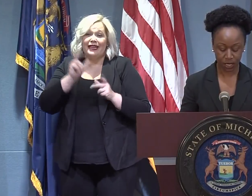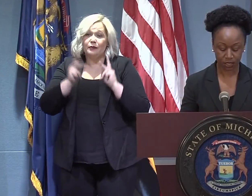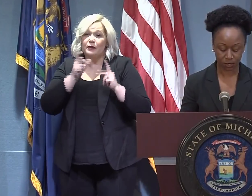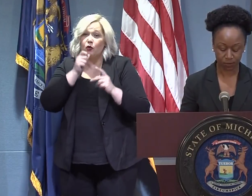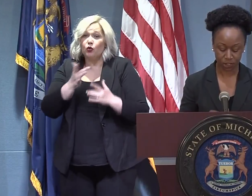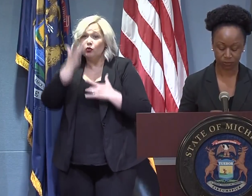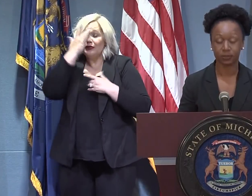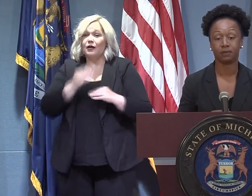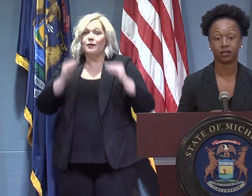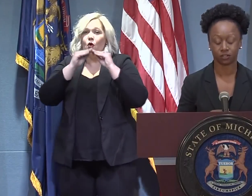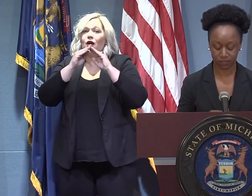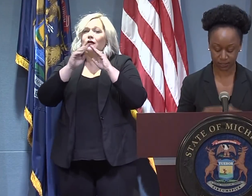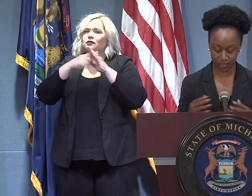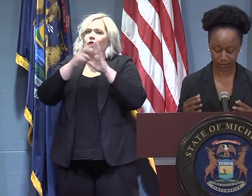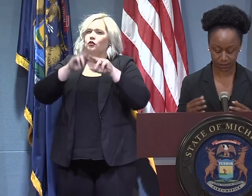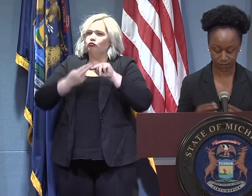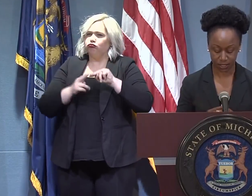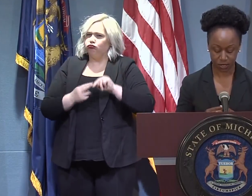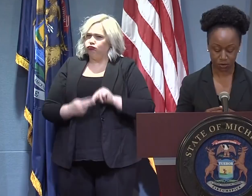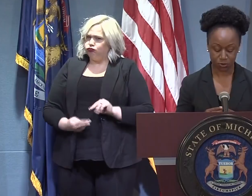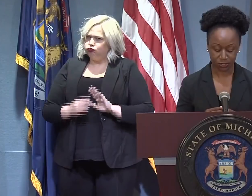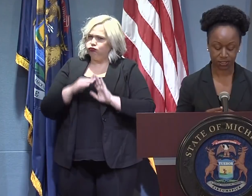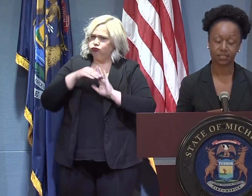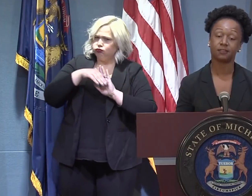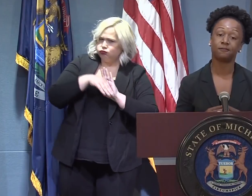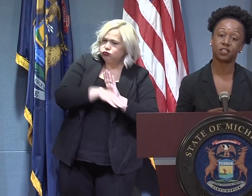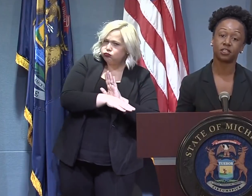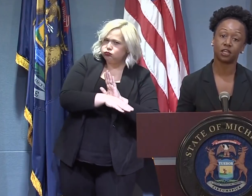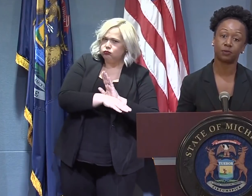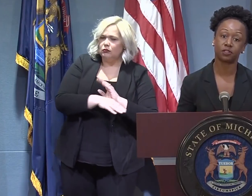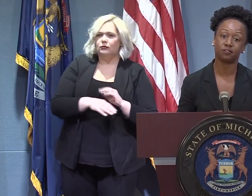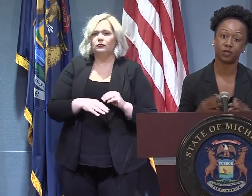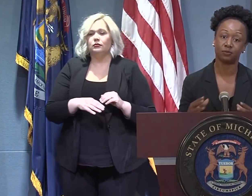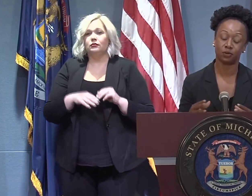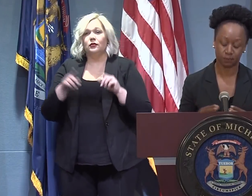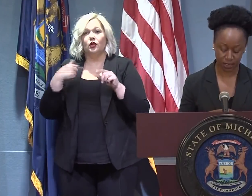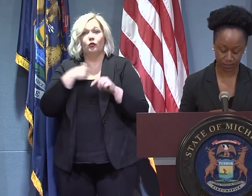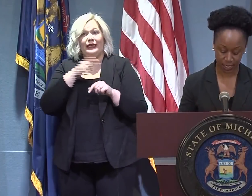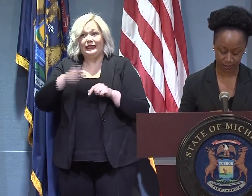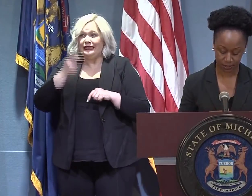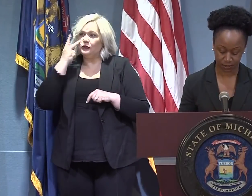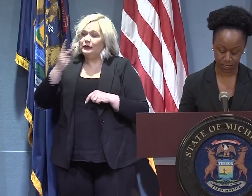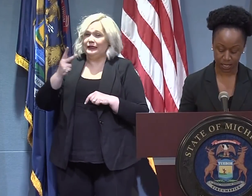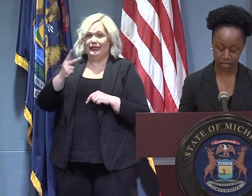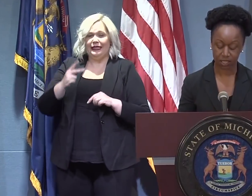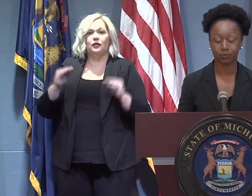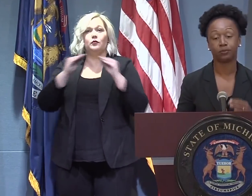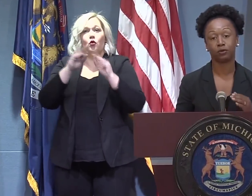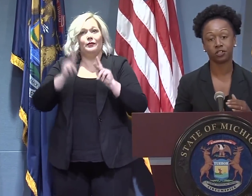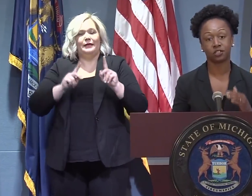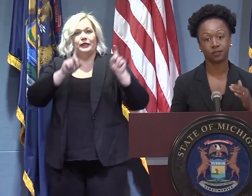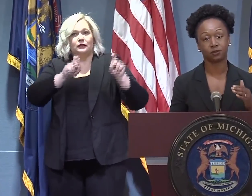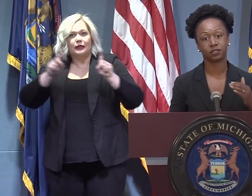WE'RE SEEING THAT WITH THE NUMBER OF CASES DECREASES ACROSS THE STATE. ANOTHER METRIC WE WILL MONITOR IS TESTING.